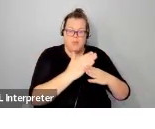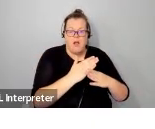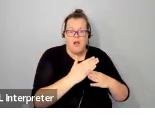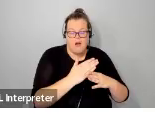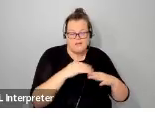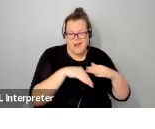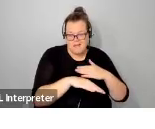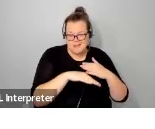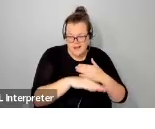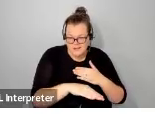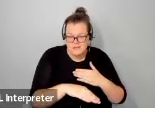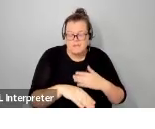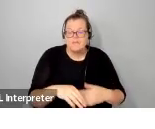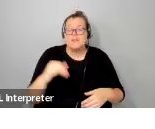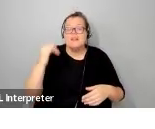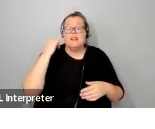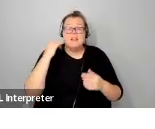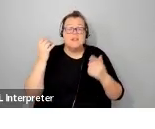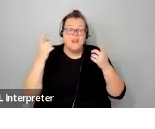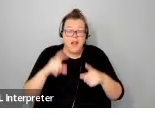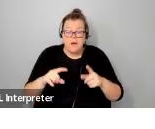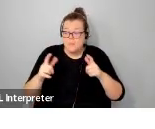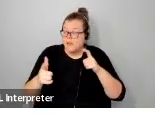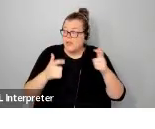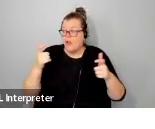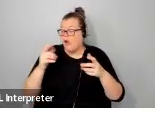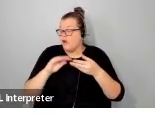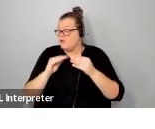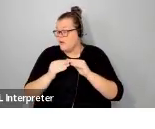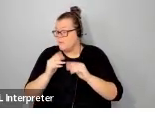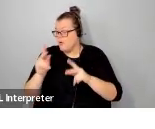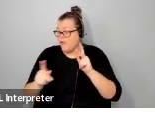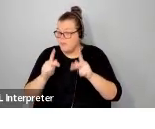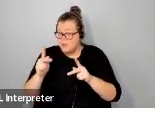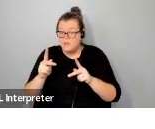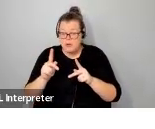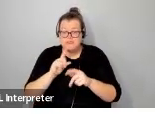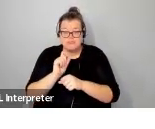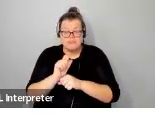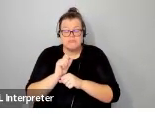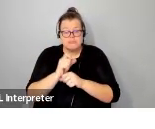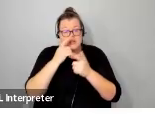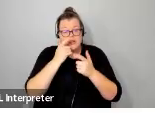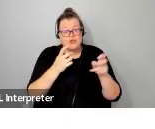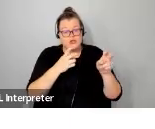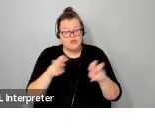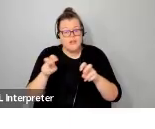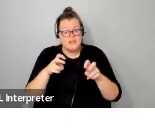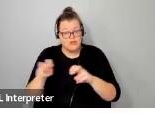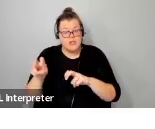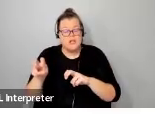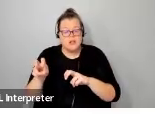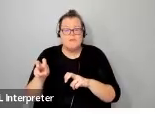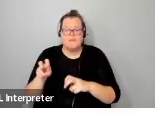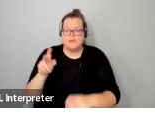So if it turns out that large numbers of IDD waiver participants are interested in transitioning, I think K Dots is is certainly interested